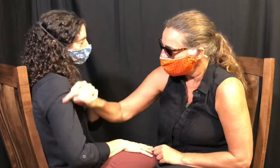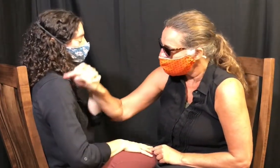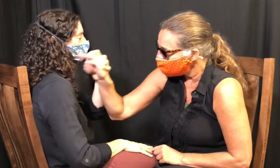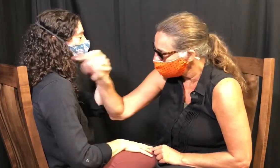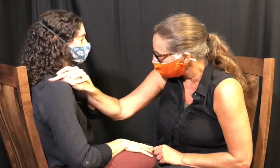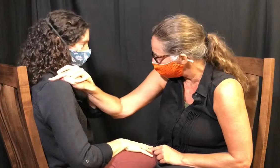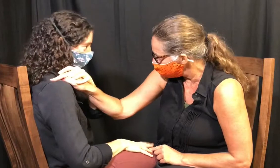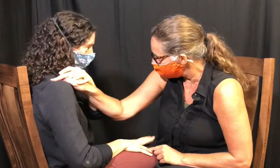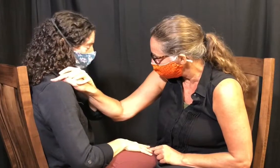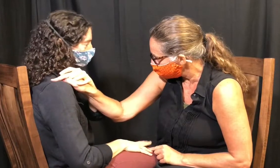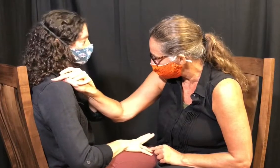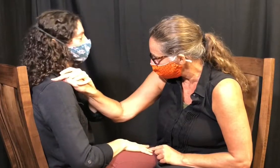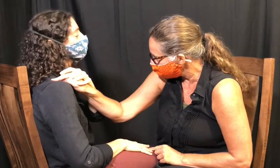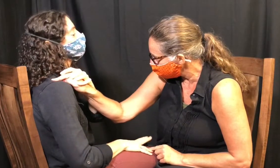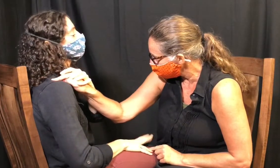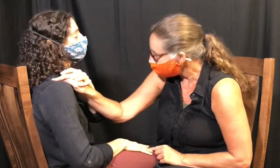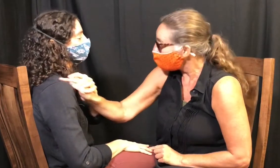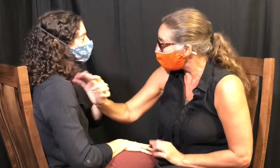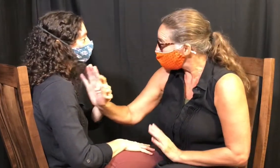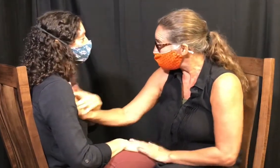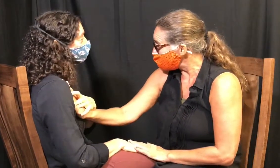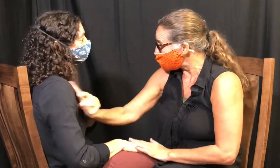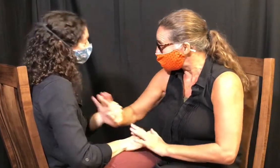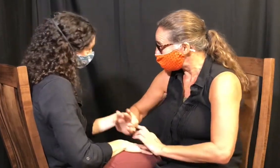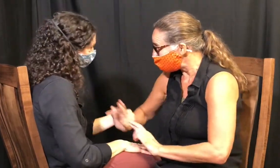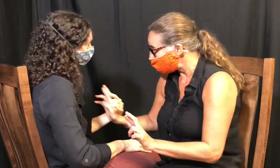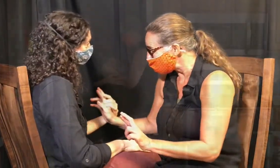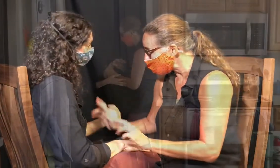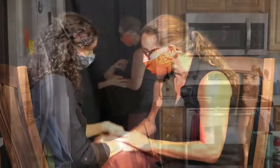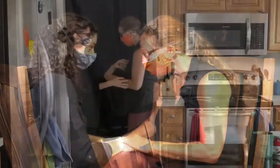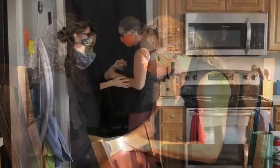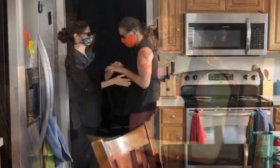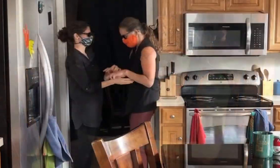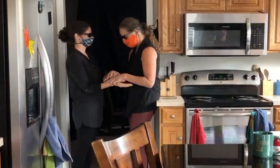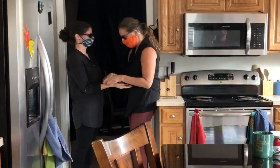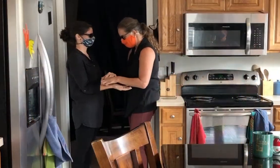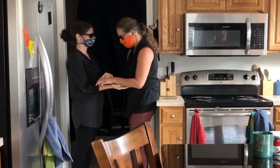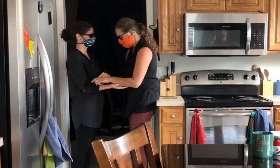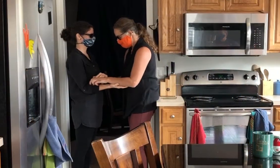What works is staying connected in co-presence, going through tactile experiences together.